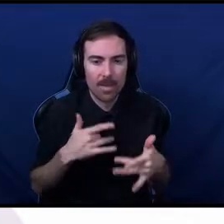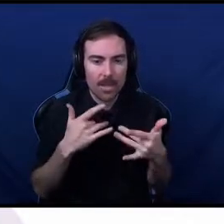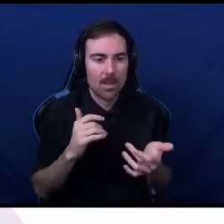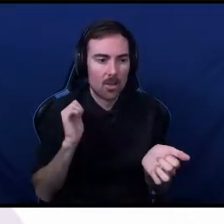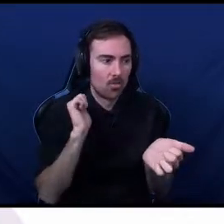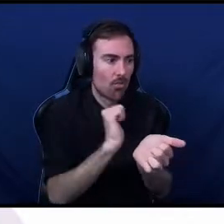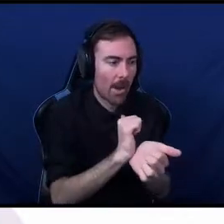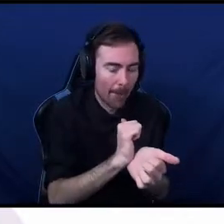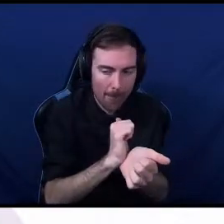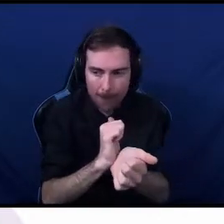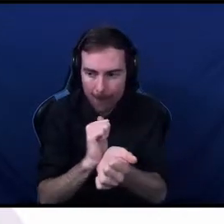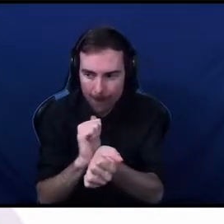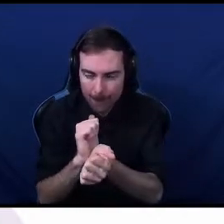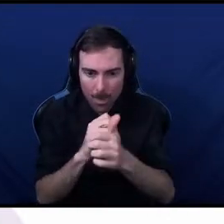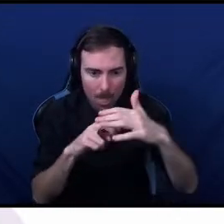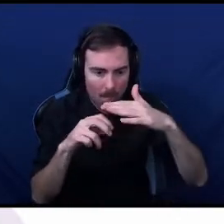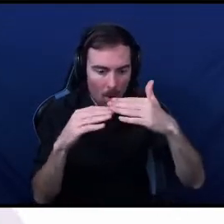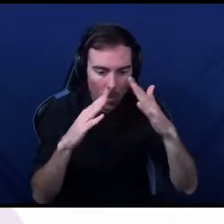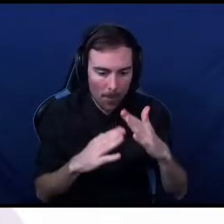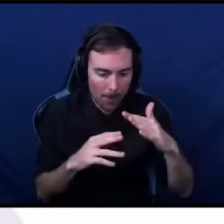think that before we kind of go too much further, it would